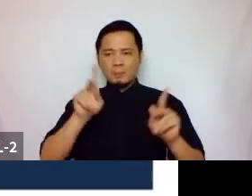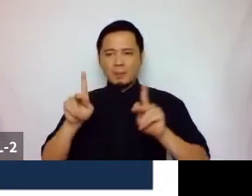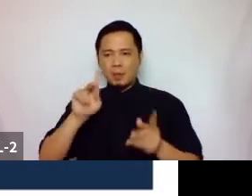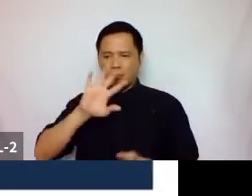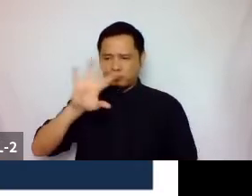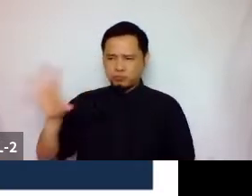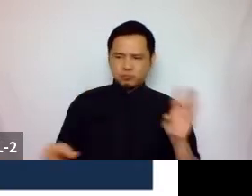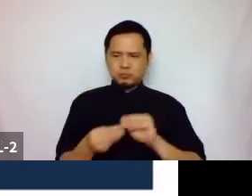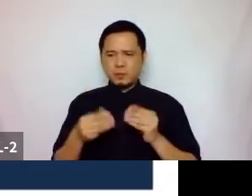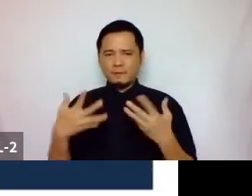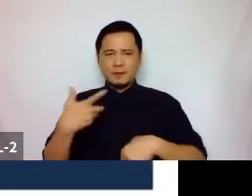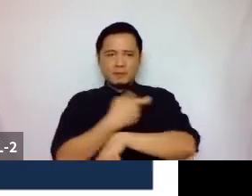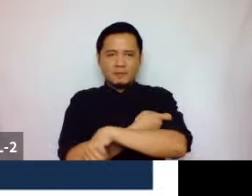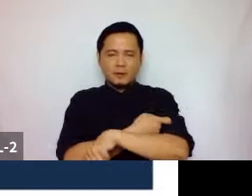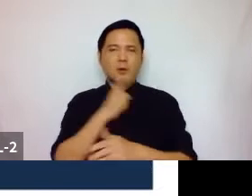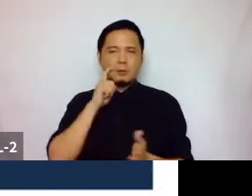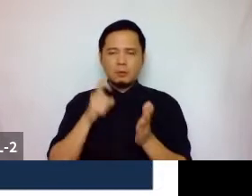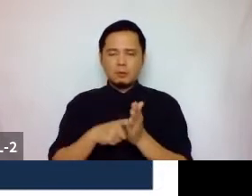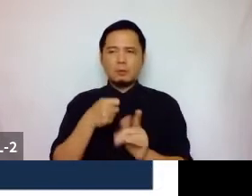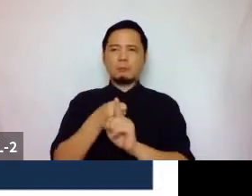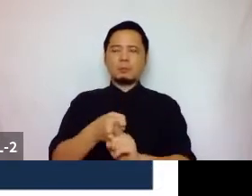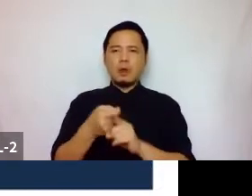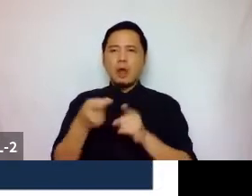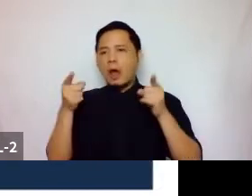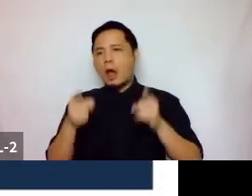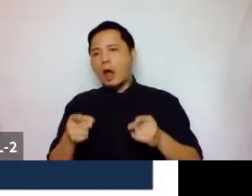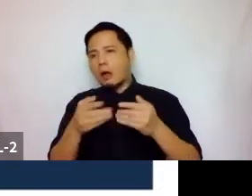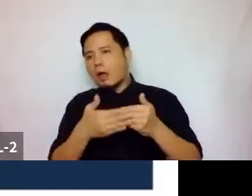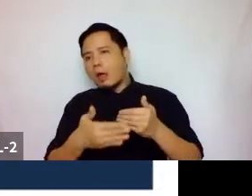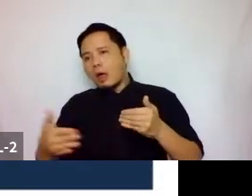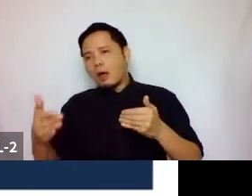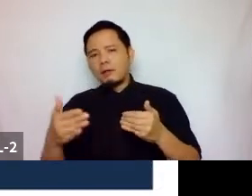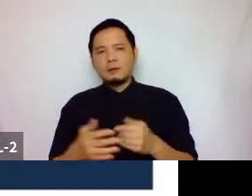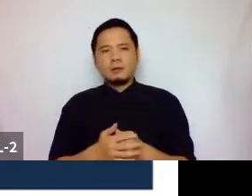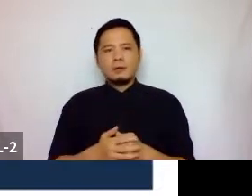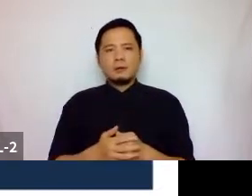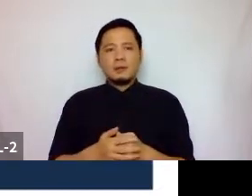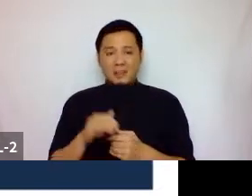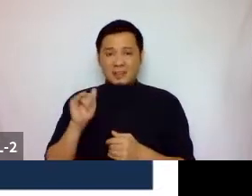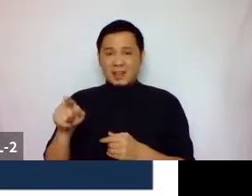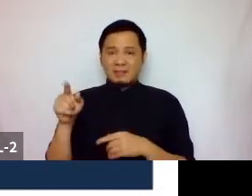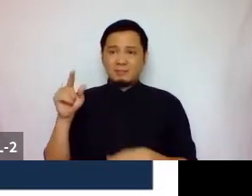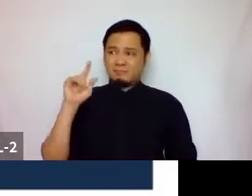That is why it’s highlighted as reports because this doesn’t mean that if it’s reported it is from the vaccines.